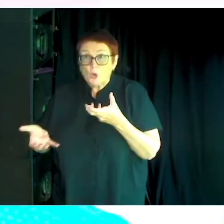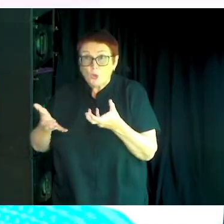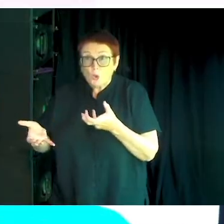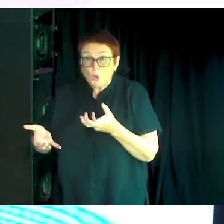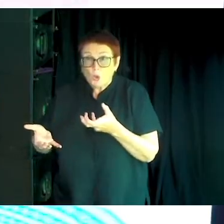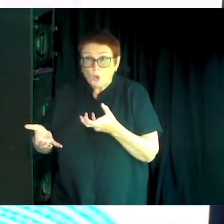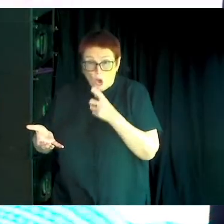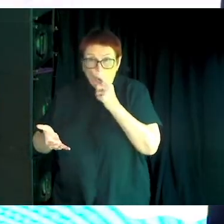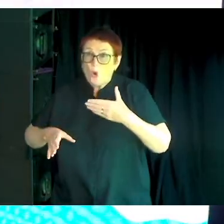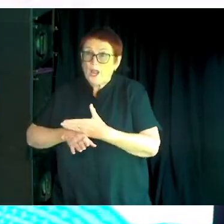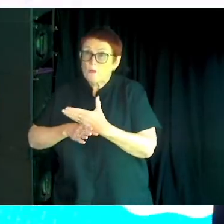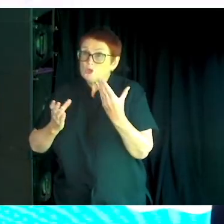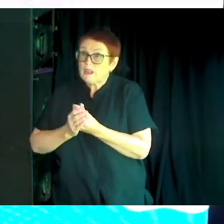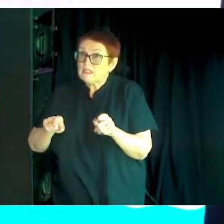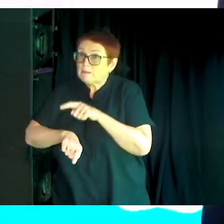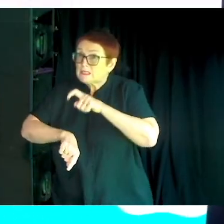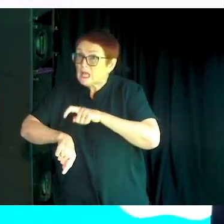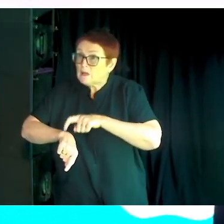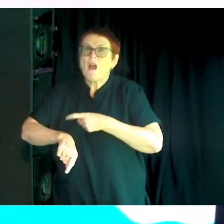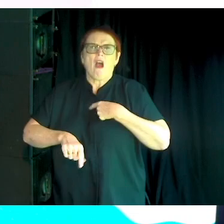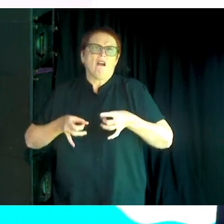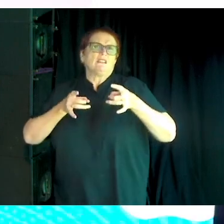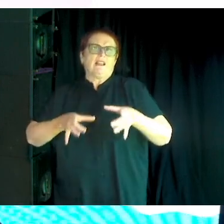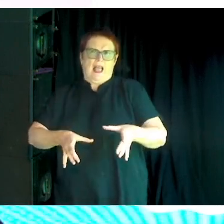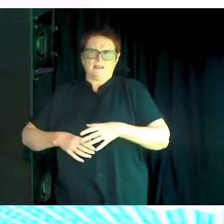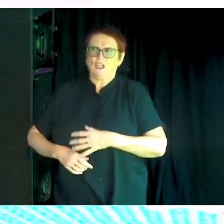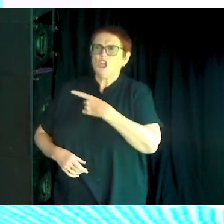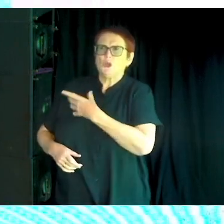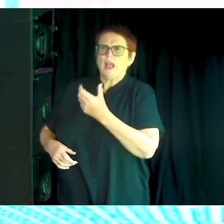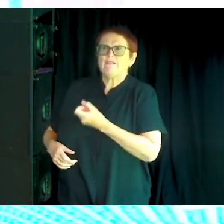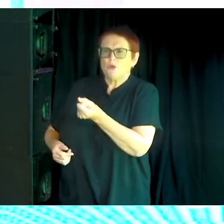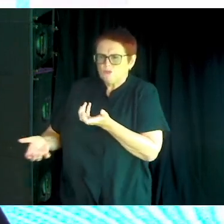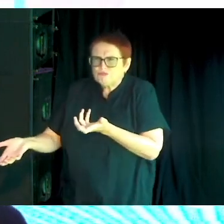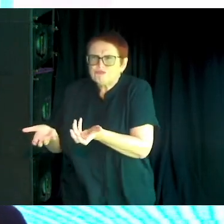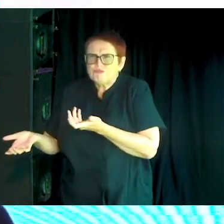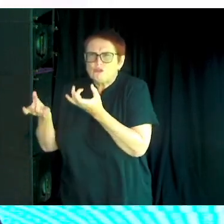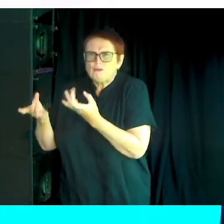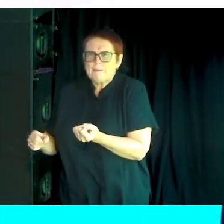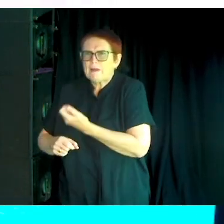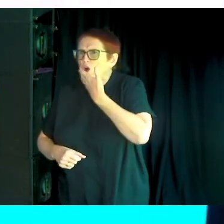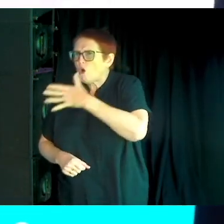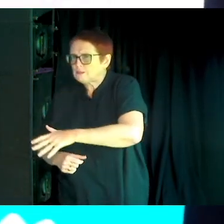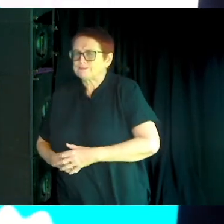or we can go together uh I can start while you are doing your hot plate okay what I have here is